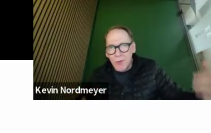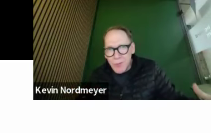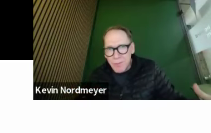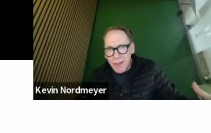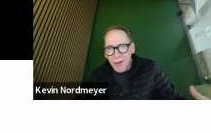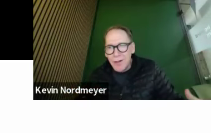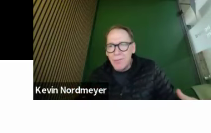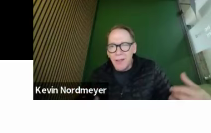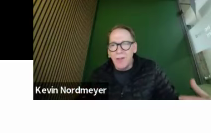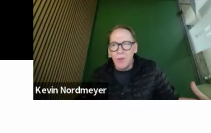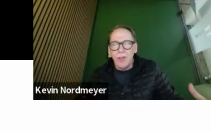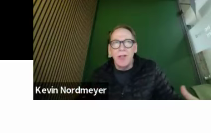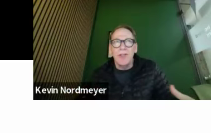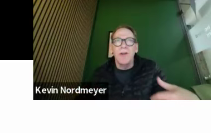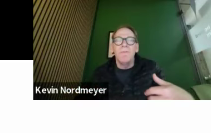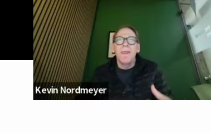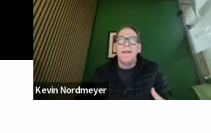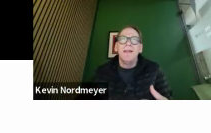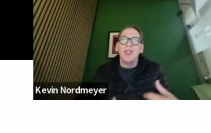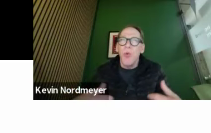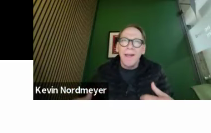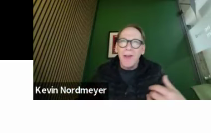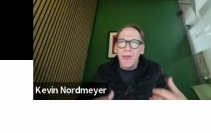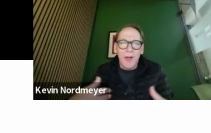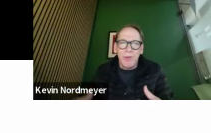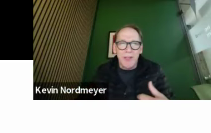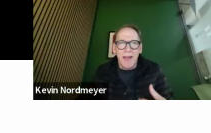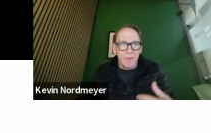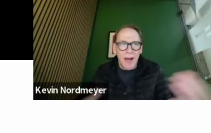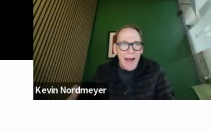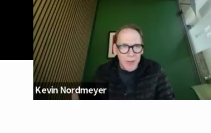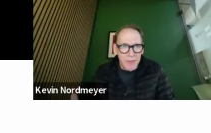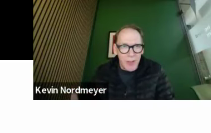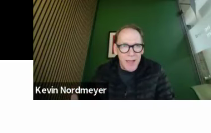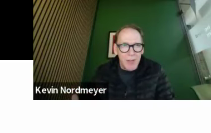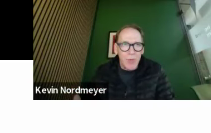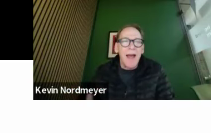Bedroom is bigger because of the wheelchair. So 20 to 30% for a house, for example, is